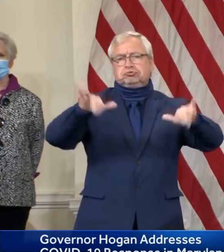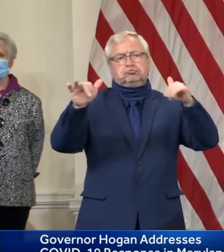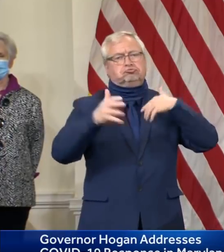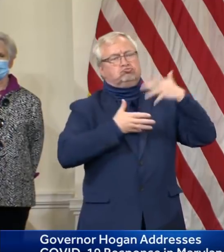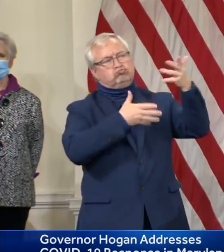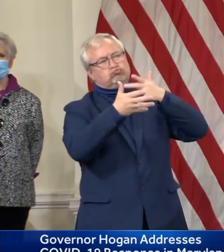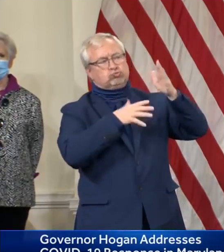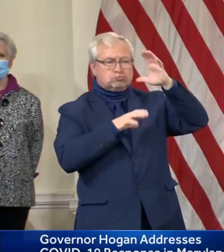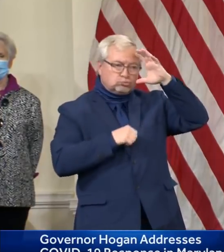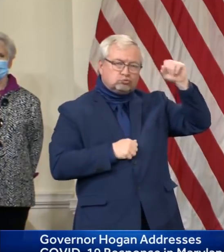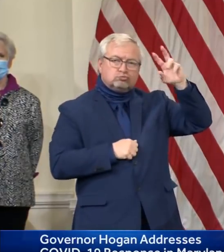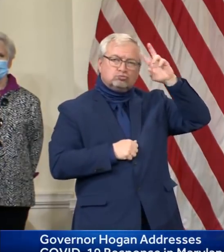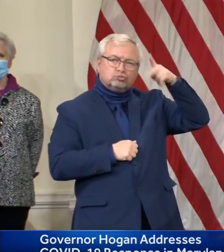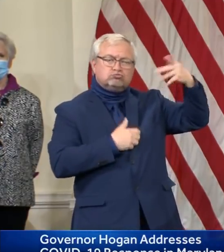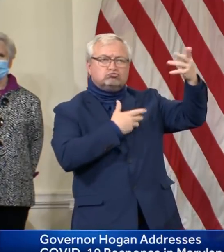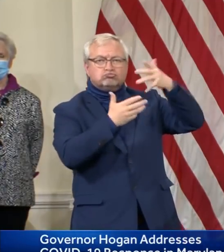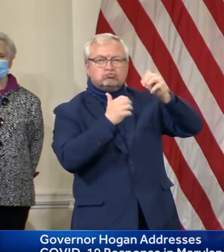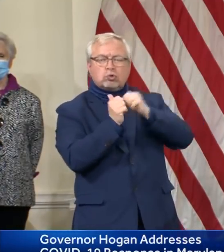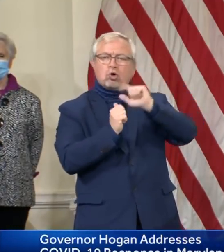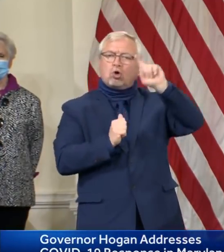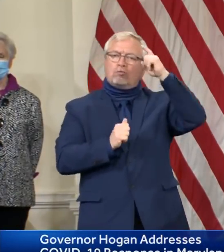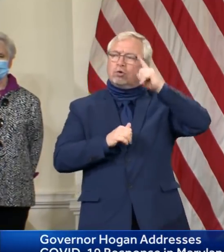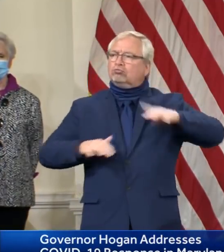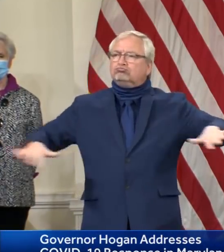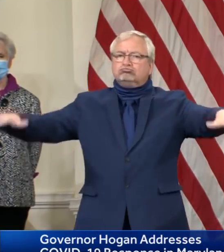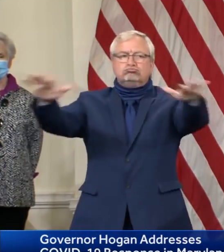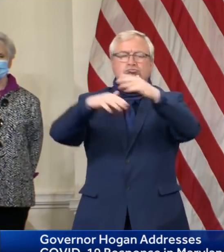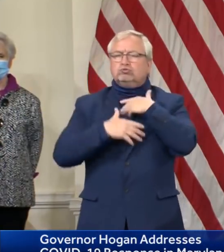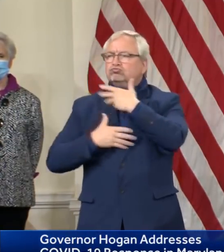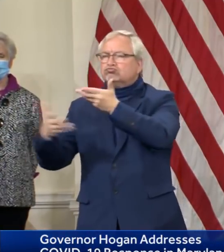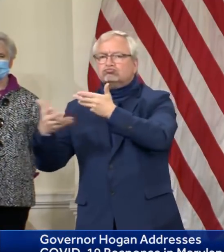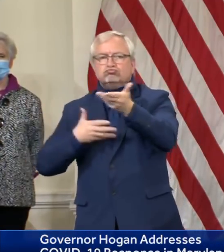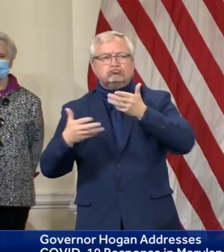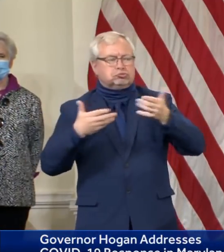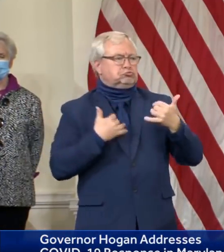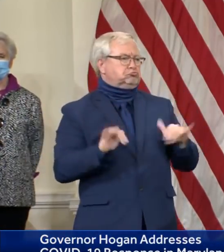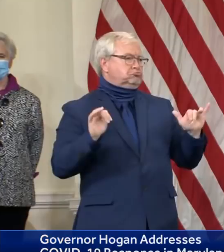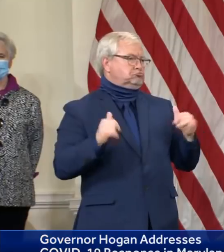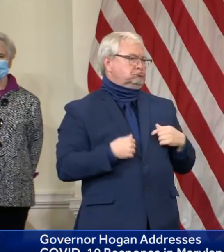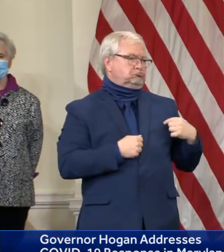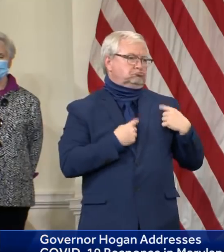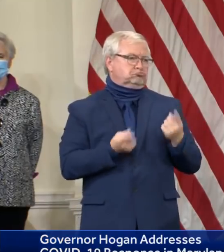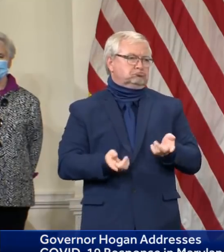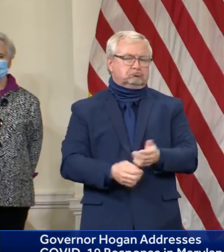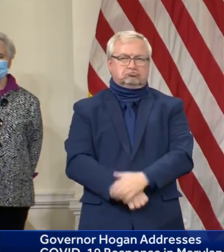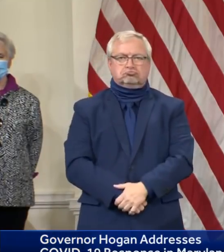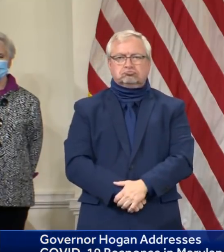WE COMMUNICATED AT LEAST ONCE OR TWICE A WEEK WITH THE PRESIDENT AND VICE PRESIDENT AND OTHER GOVERNORS.